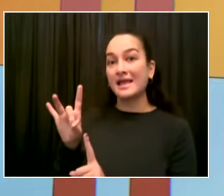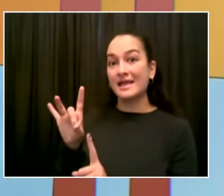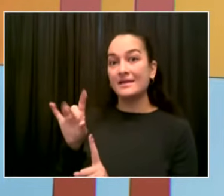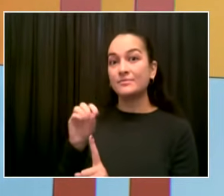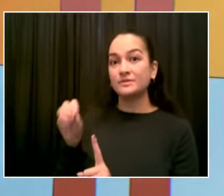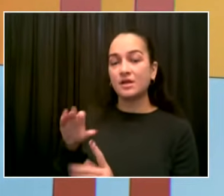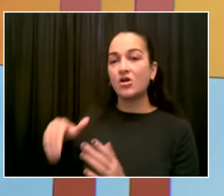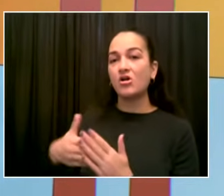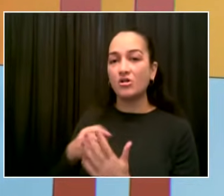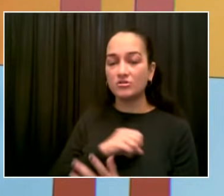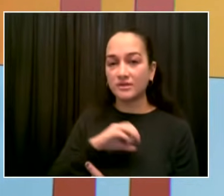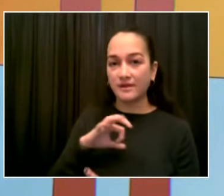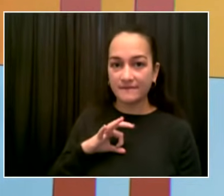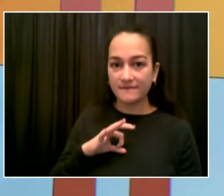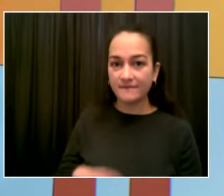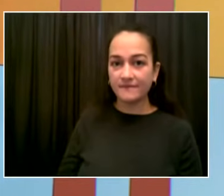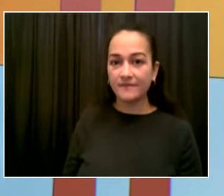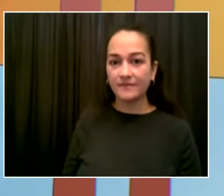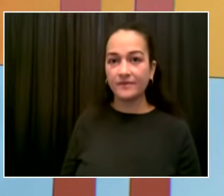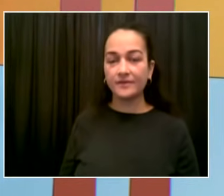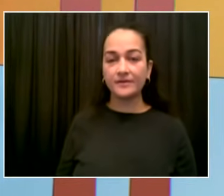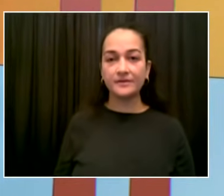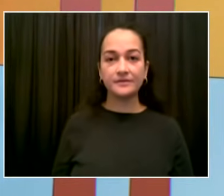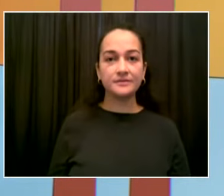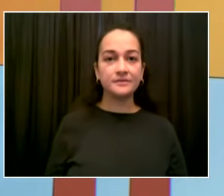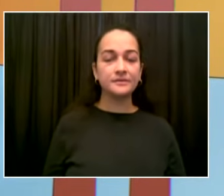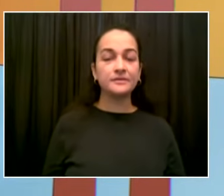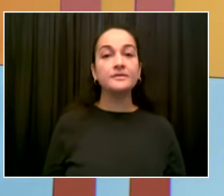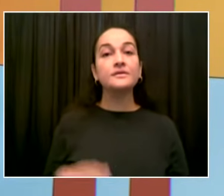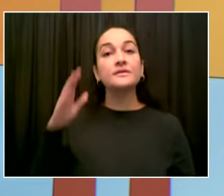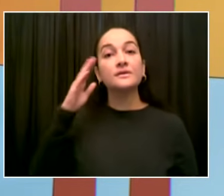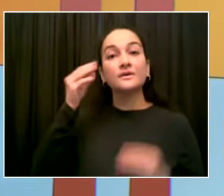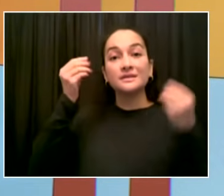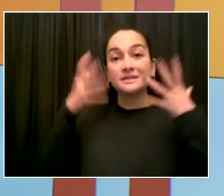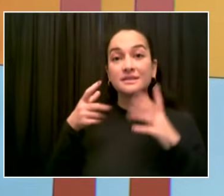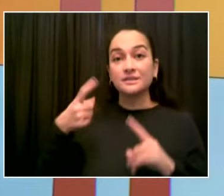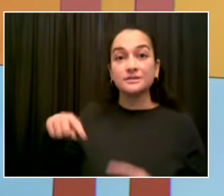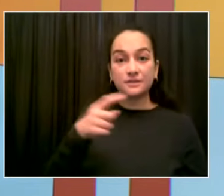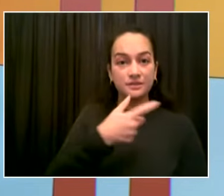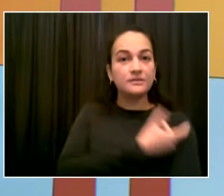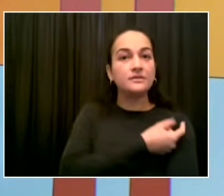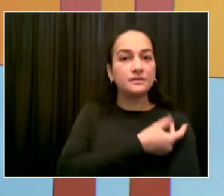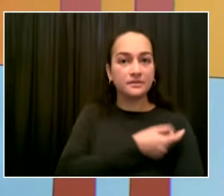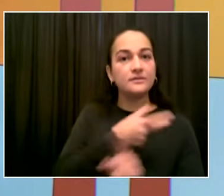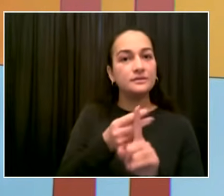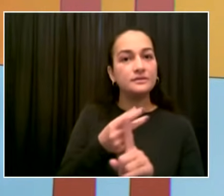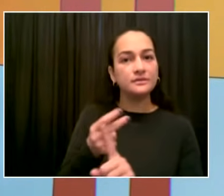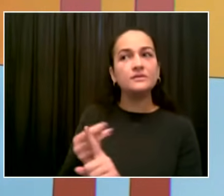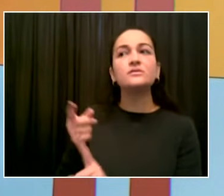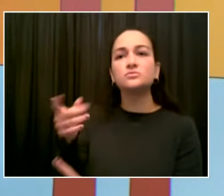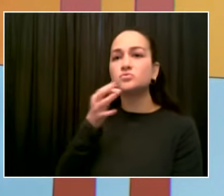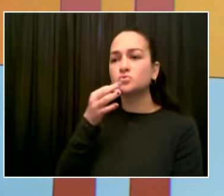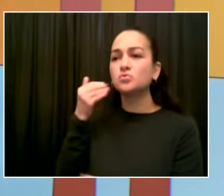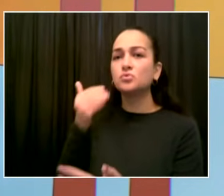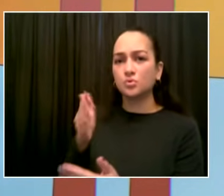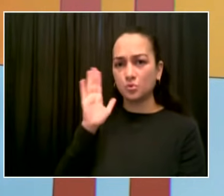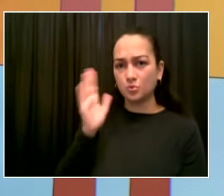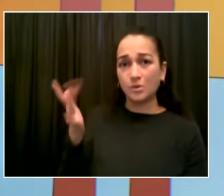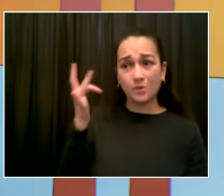OBVIOUSLYHE T TEACHERS IS THE SINGLE BIGGEST COMPONENT. 87% THERE. HENRY IT'S MOVING■ç RAPIDLY. EVERYONE KNOWS ETHRES' A